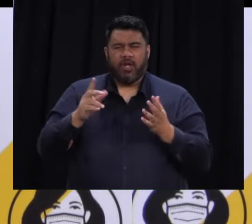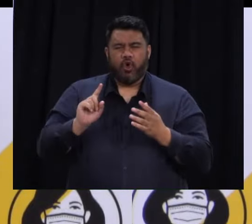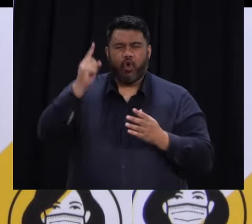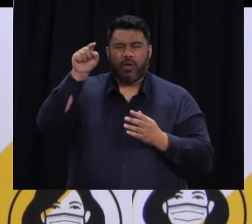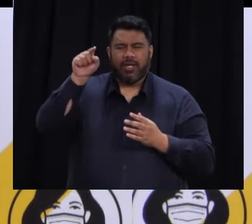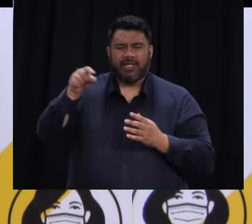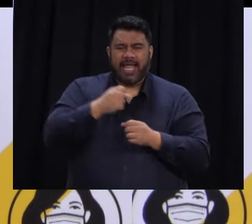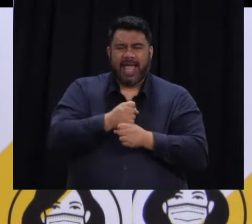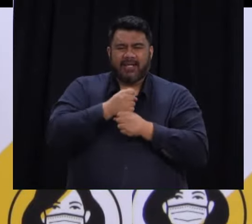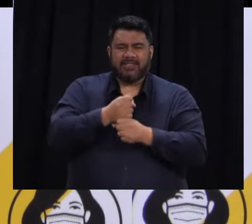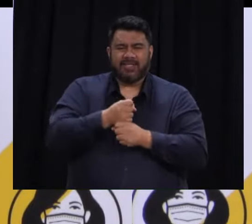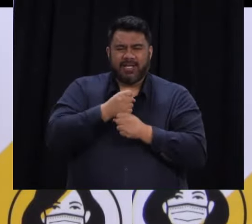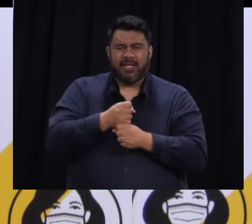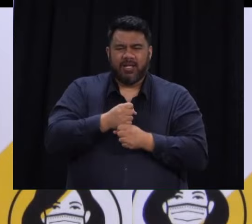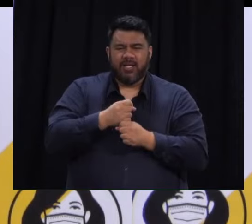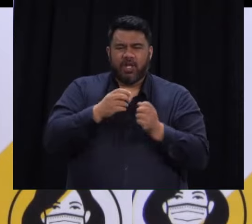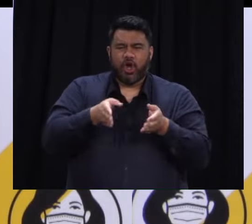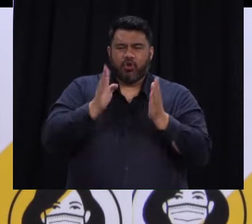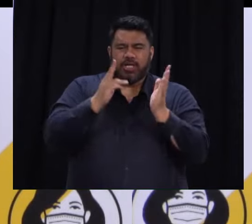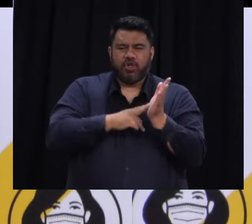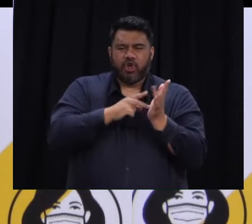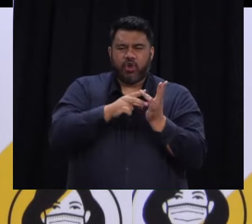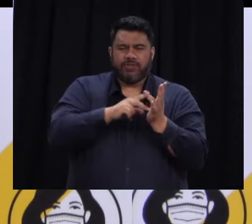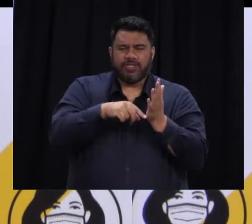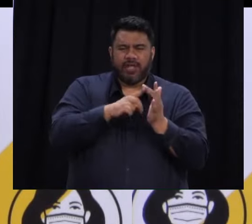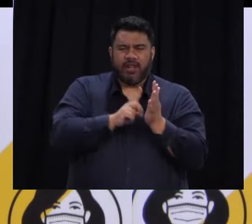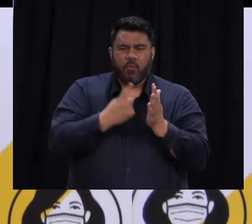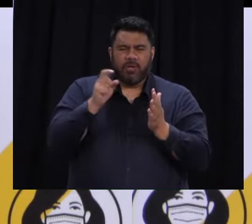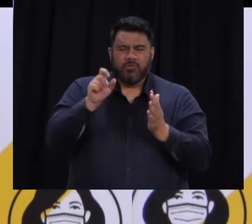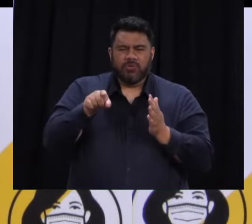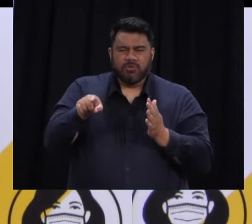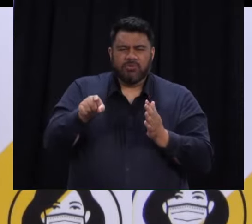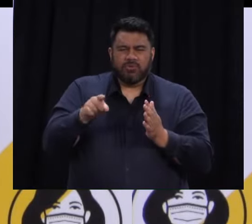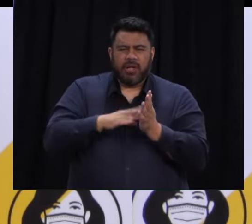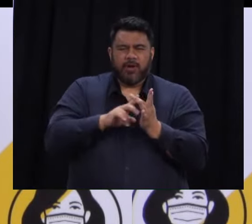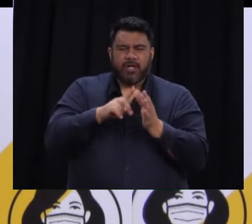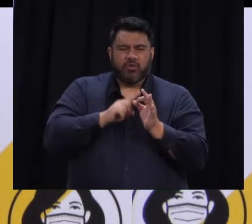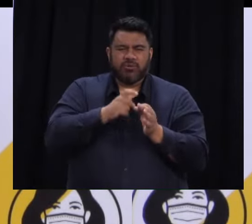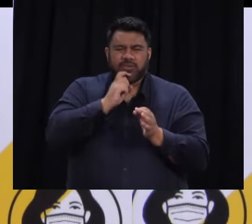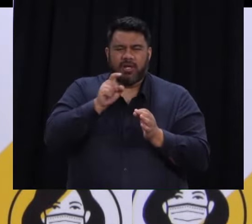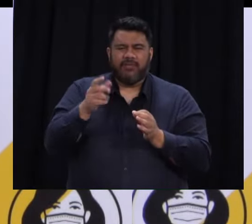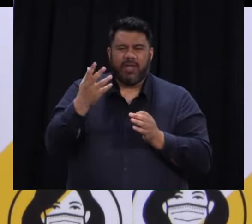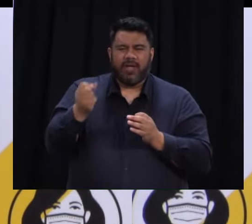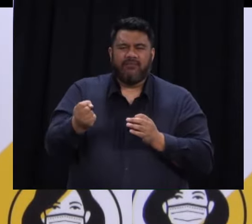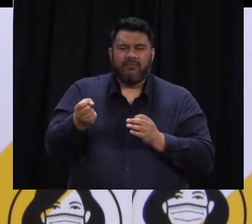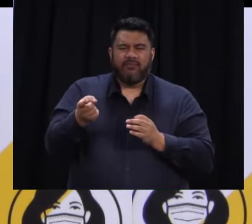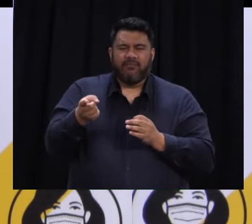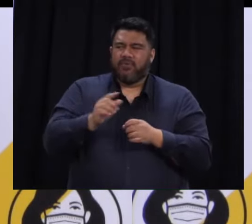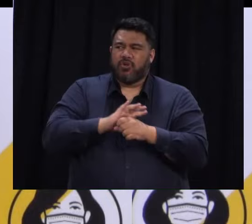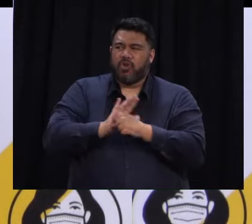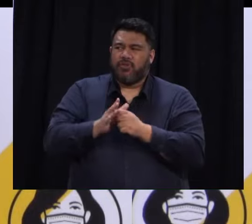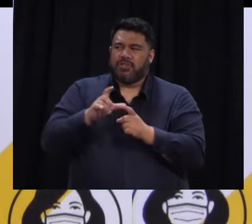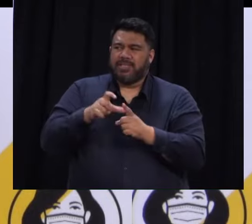you could be making is to the